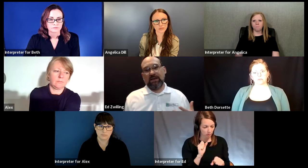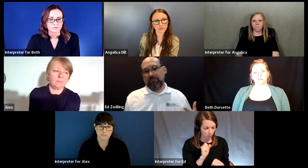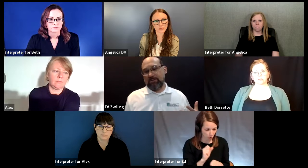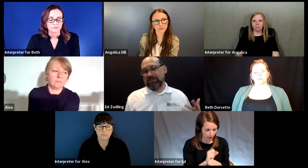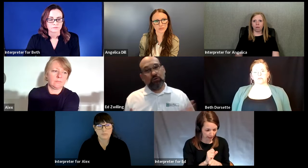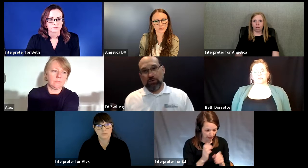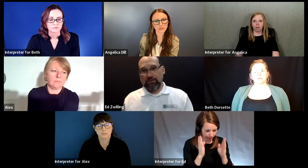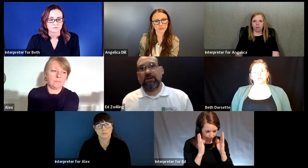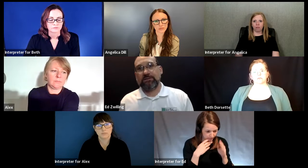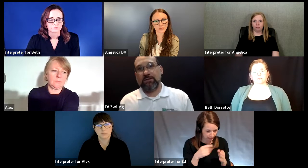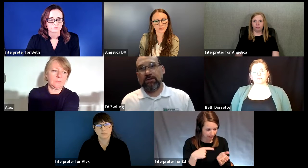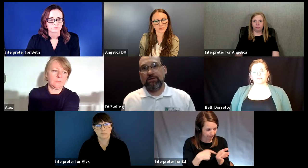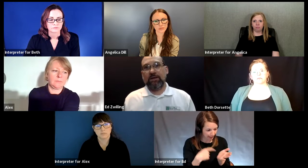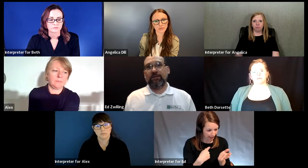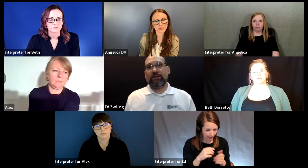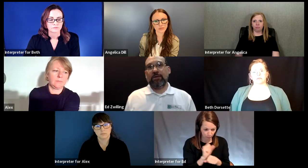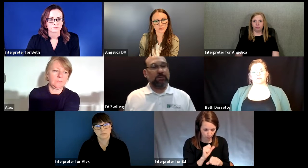It's like maybe social events.